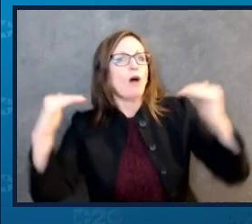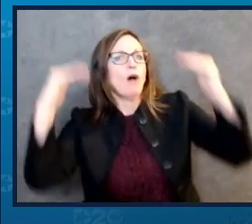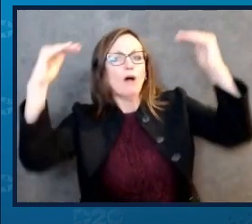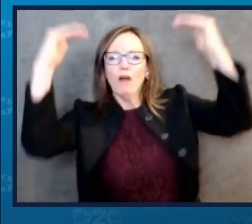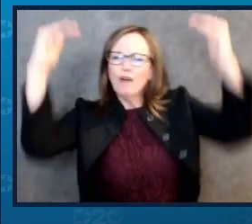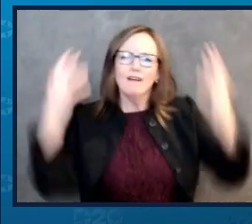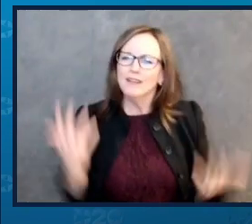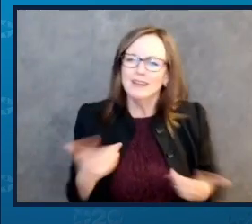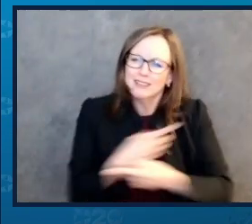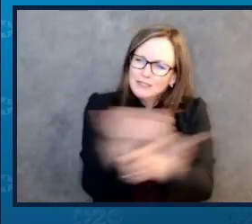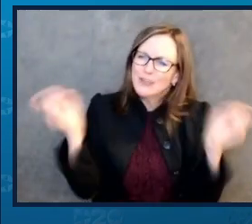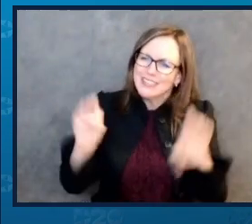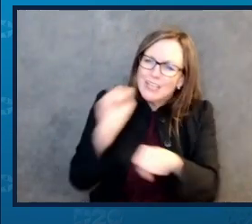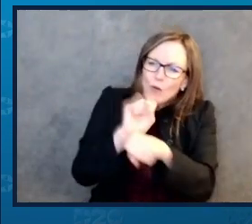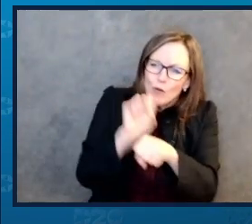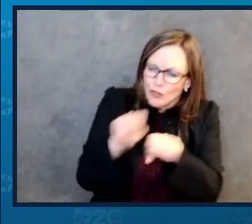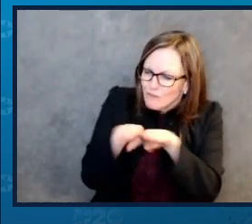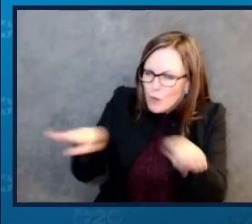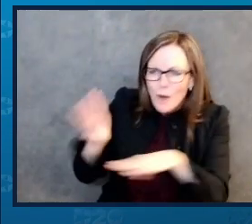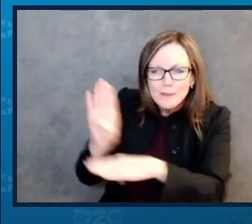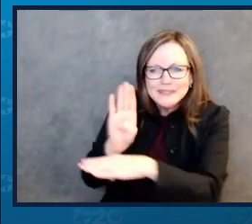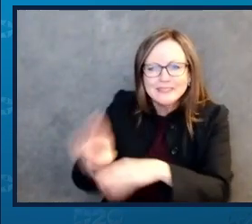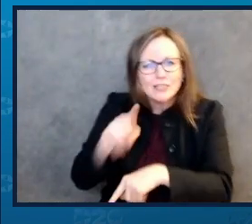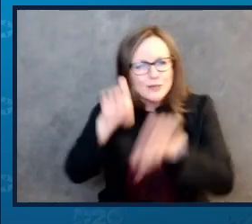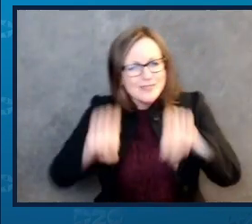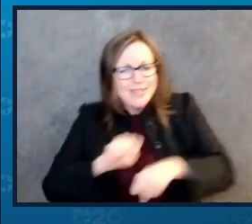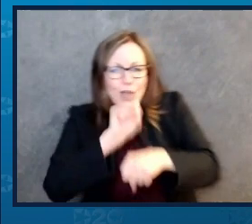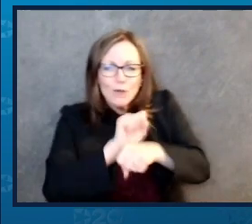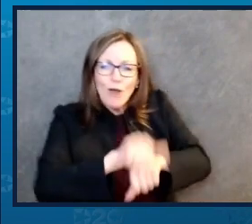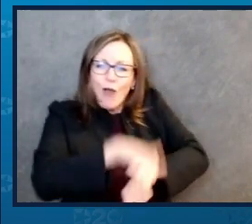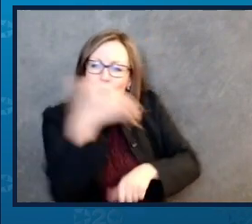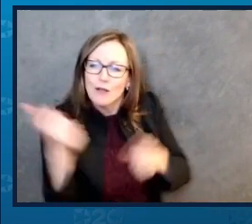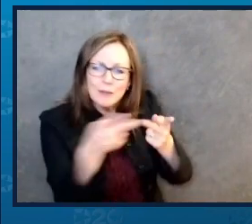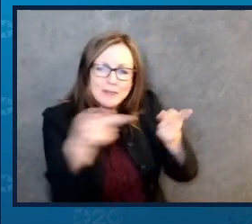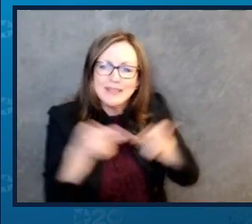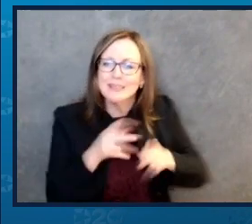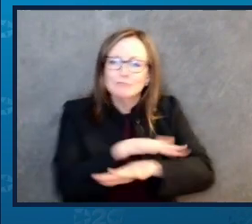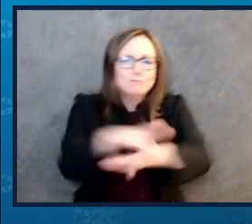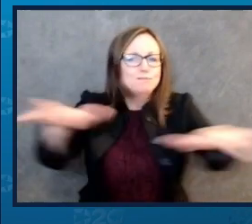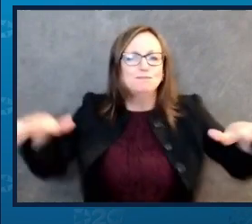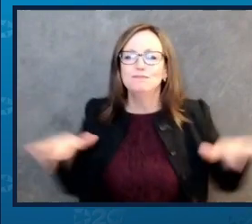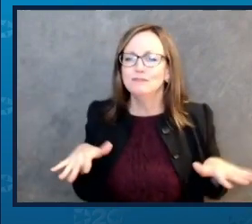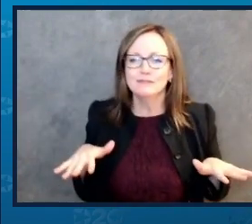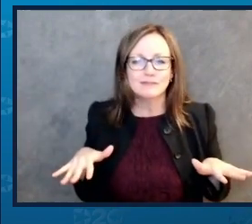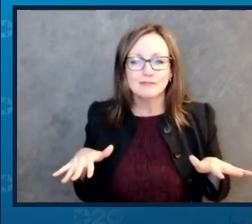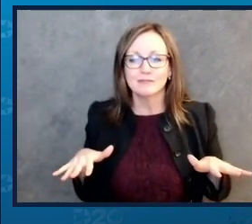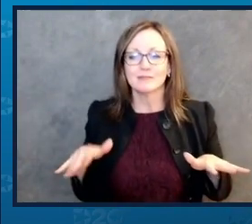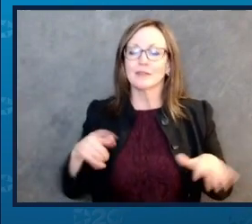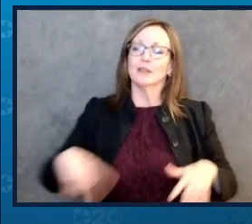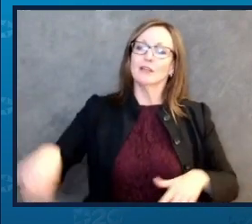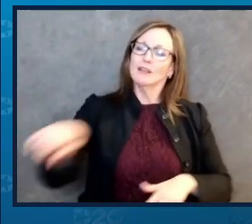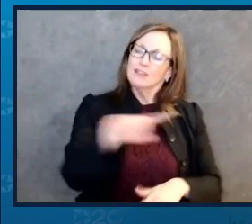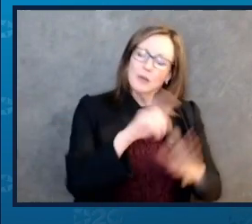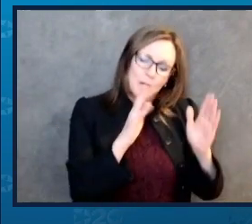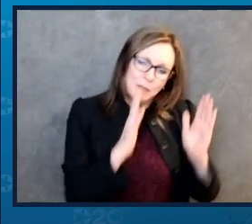NEXT ONE. JOE WILL BRING US TOGETHER TO